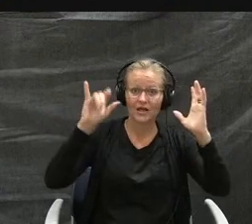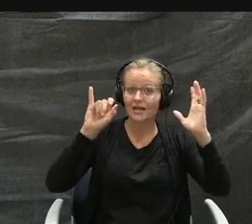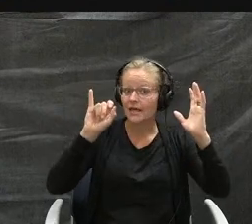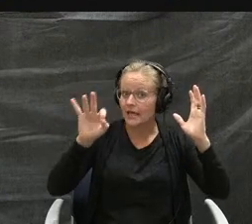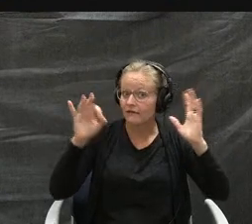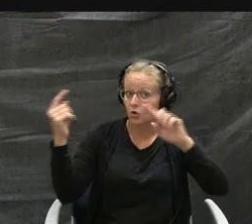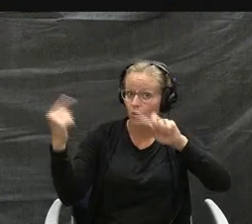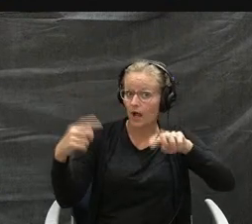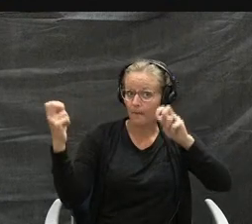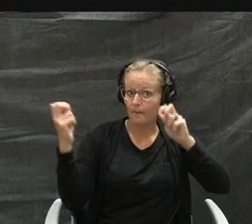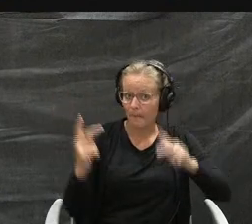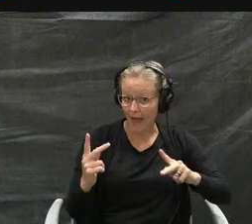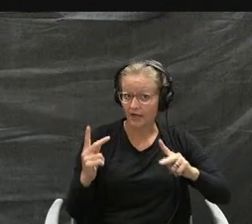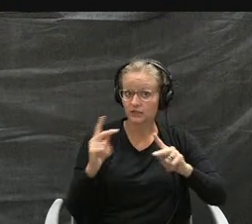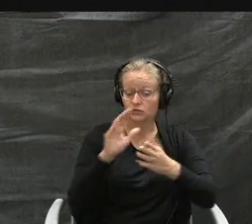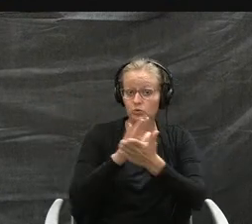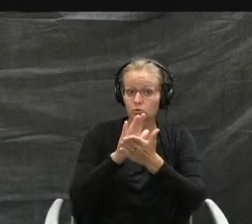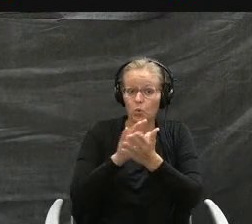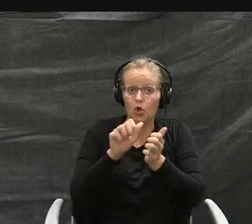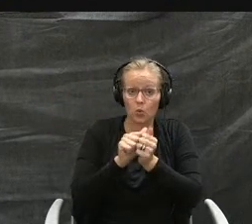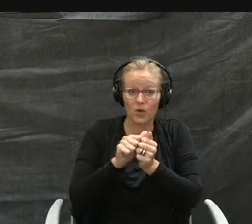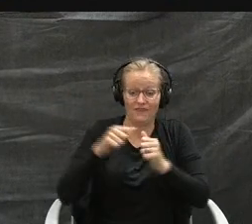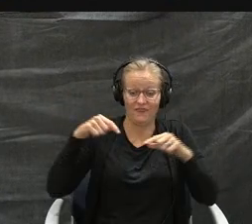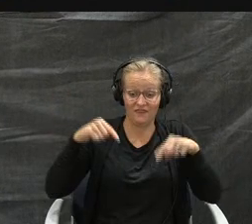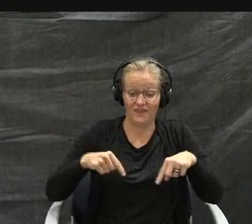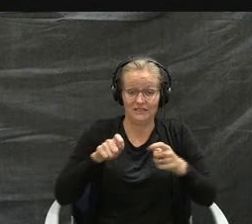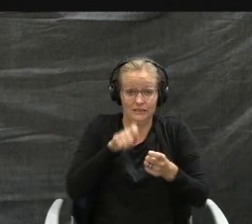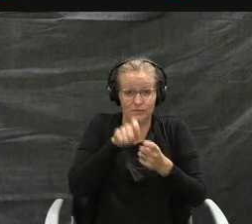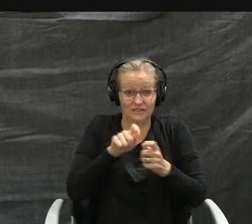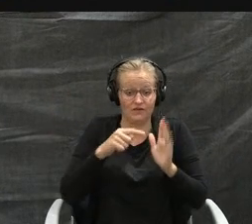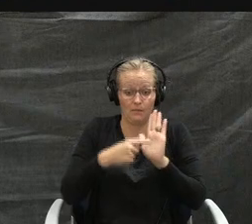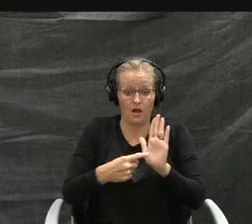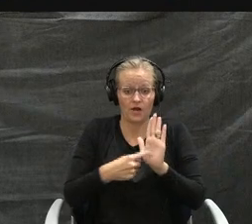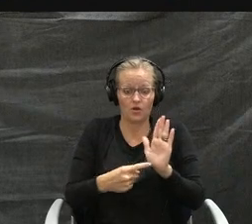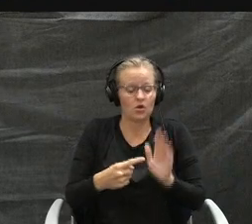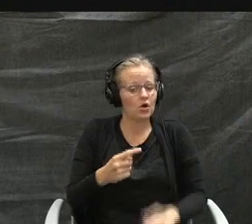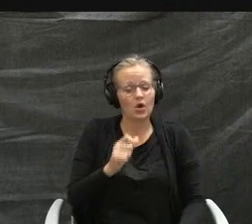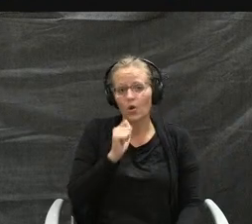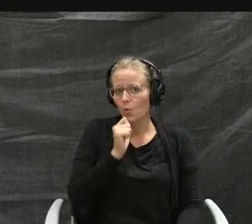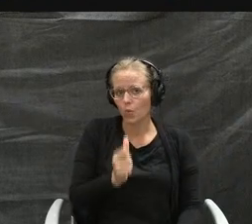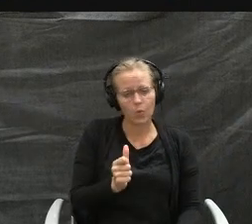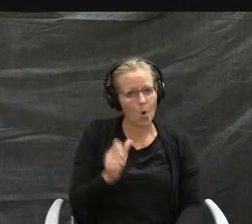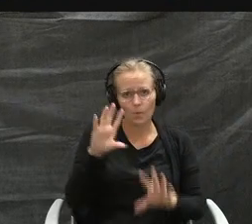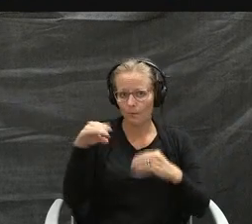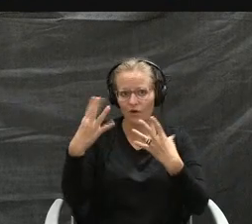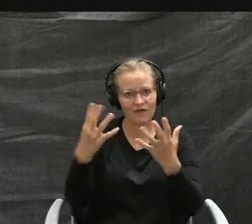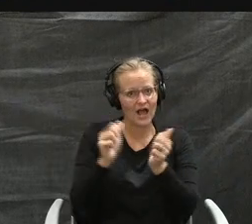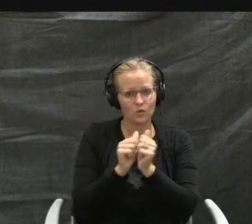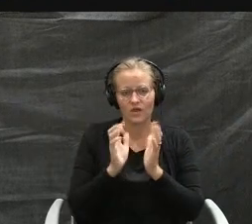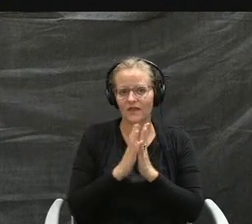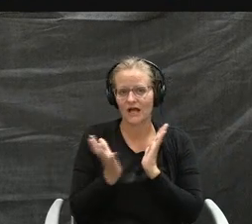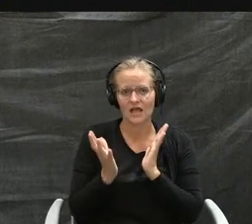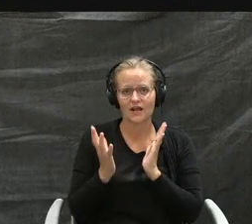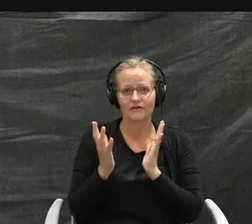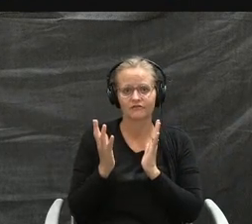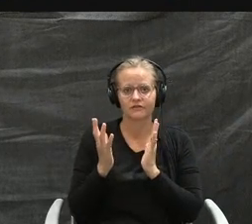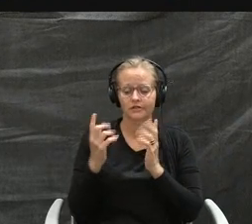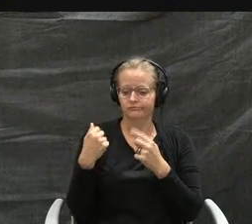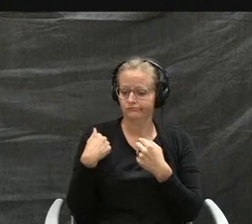come back to school. In this model we are not going to be able to provide them with a lot of their traditional.